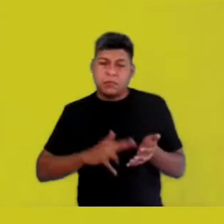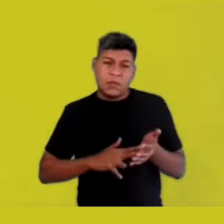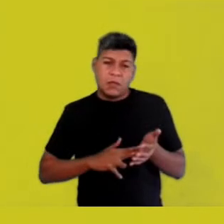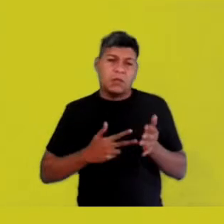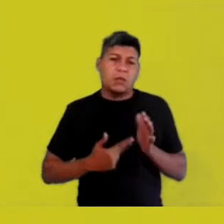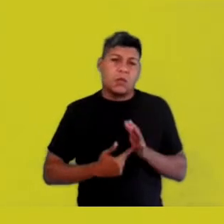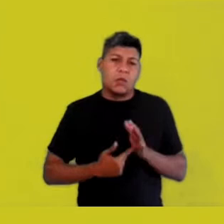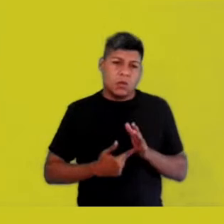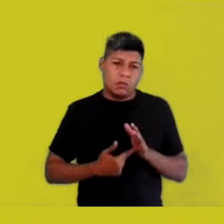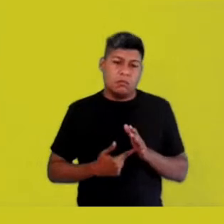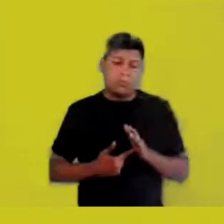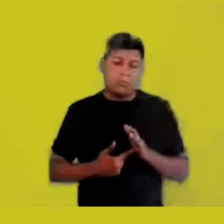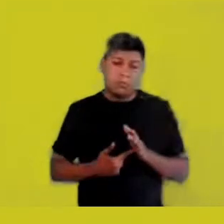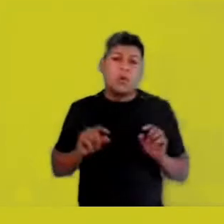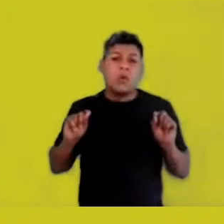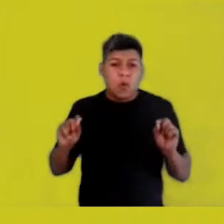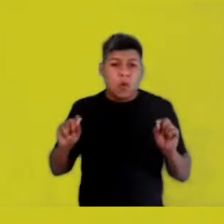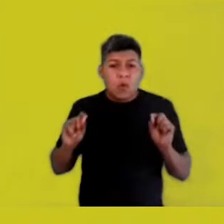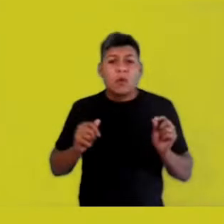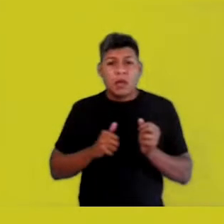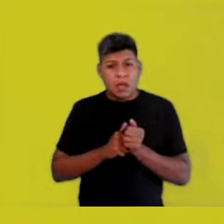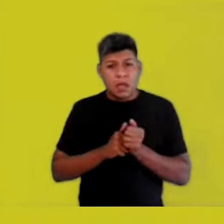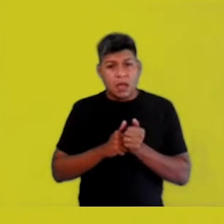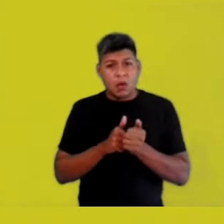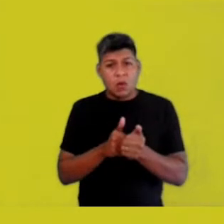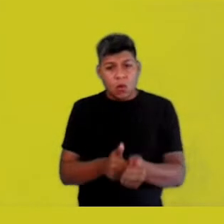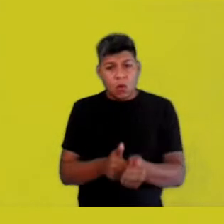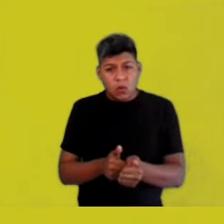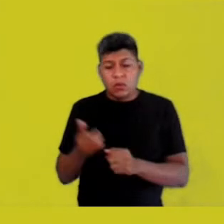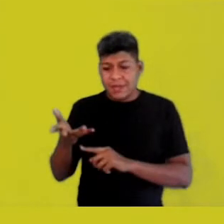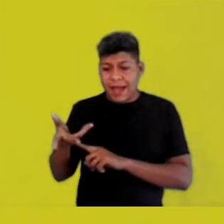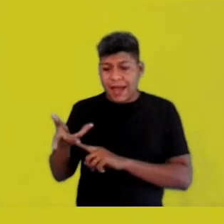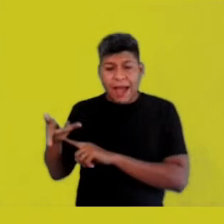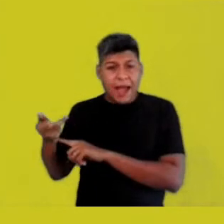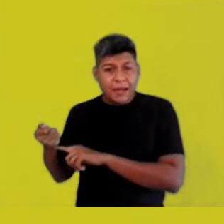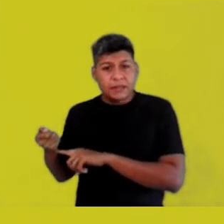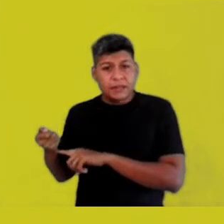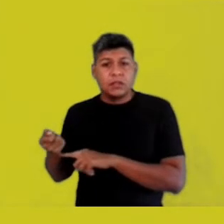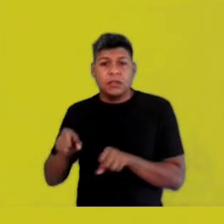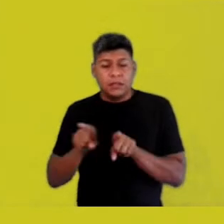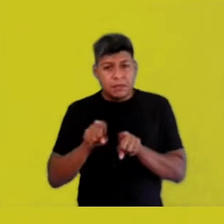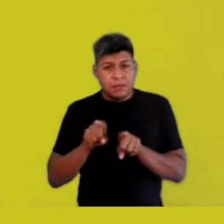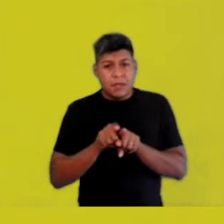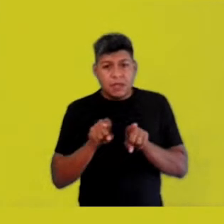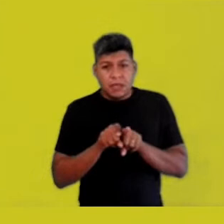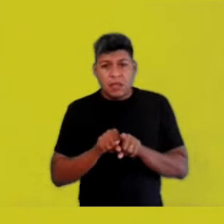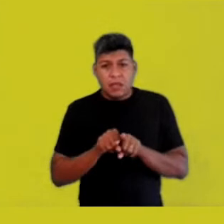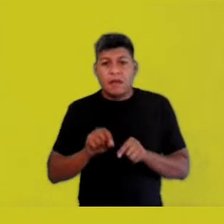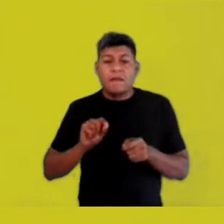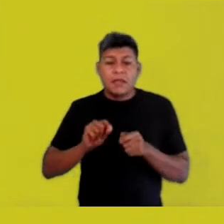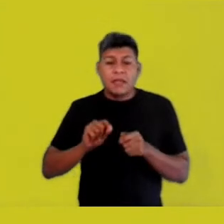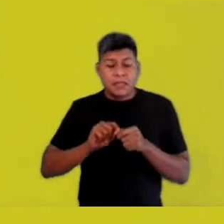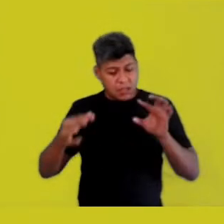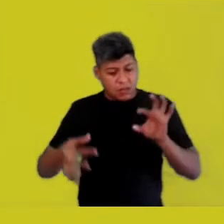I mean, producing art is, above all, making translatorial connections,